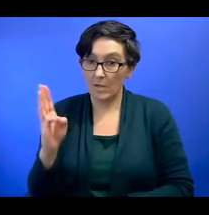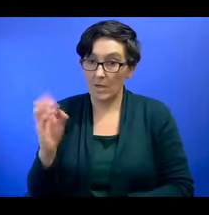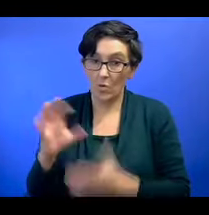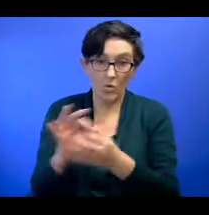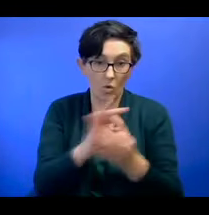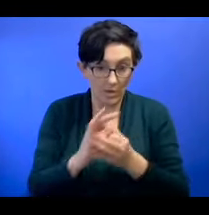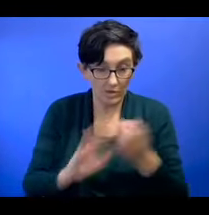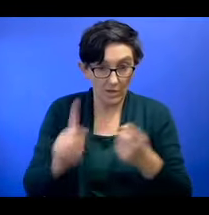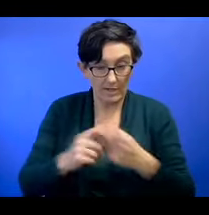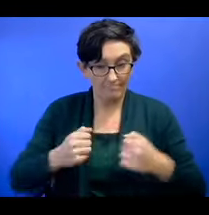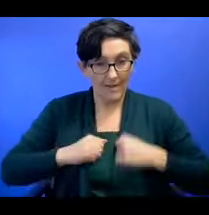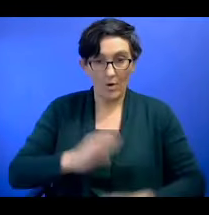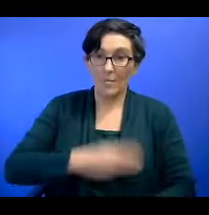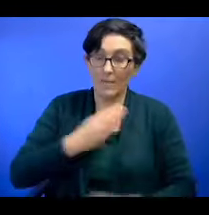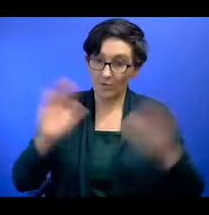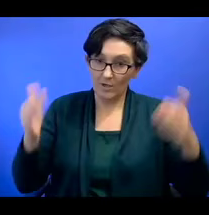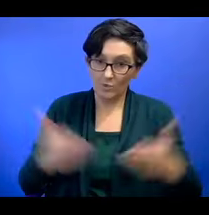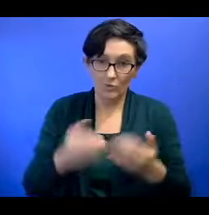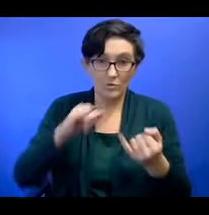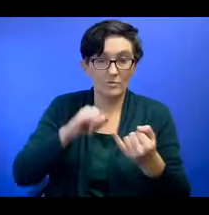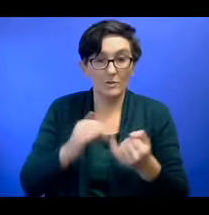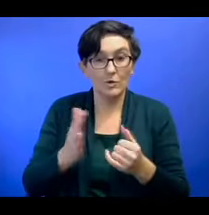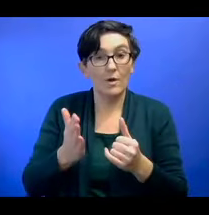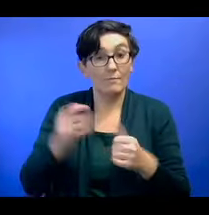It's our pleasure to introduce you to our first webinar tonight.